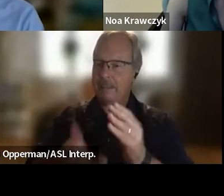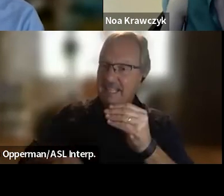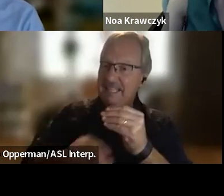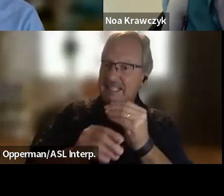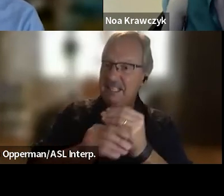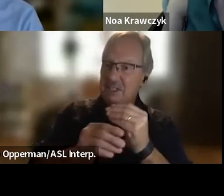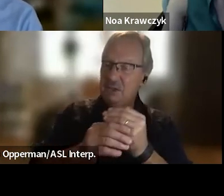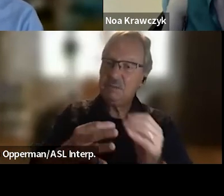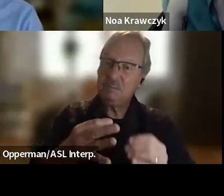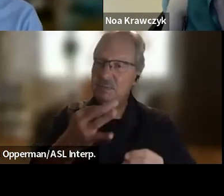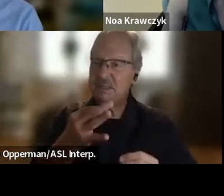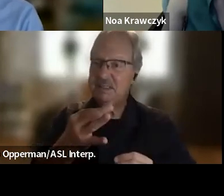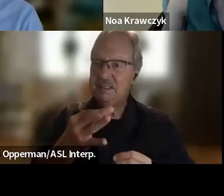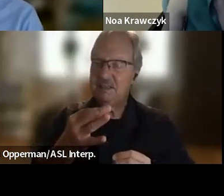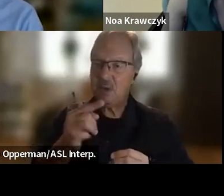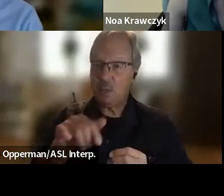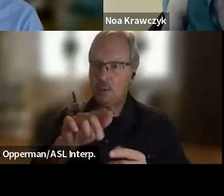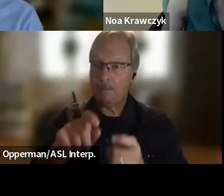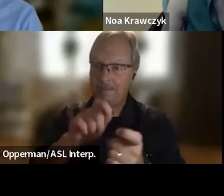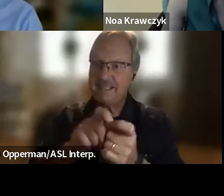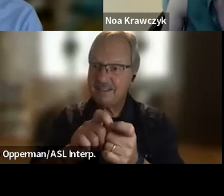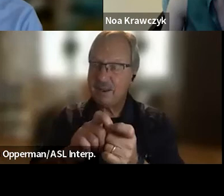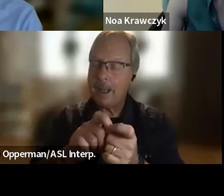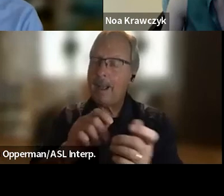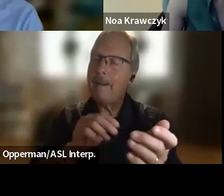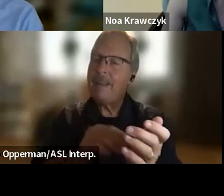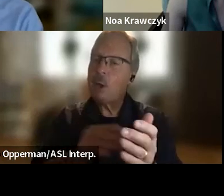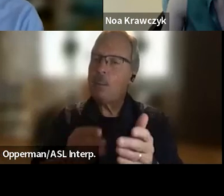those particular medical providers to be able to address this.